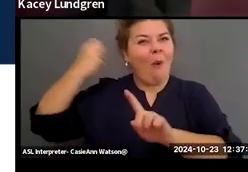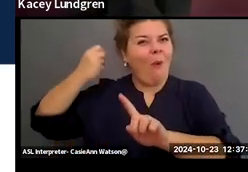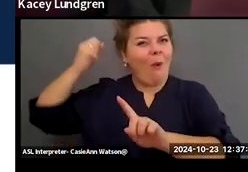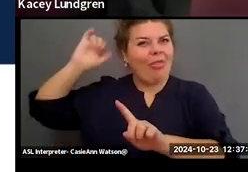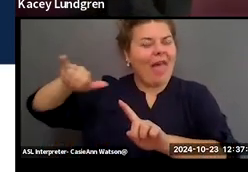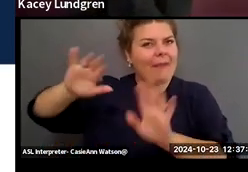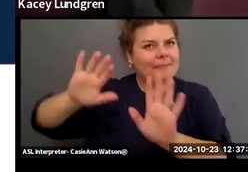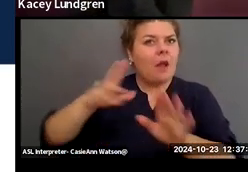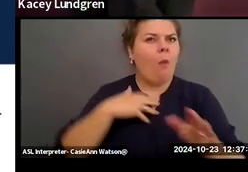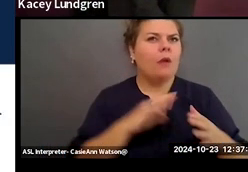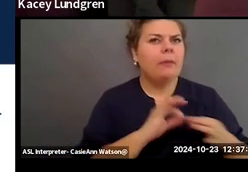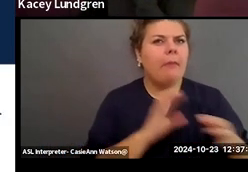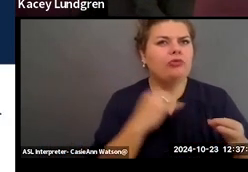I wanna mention something else first.